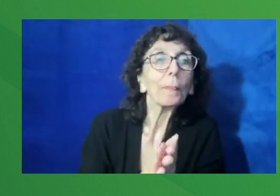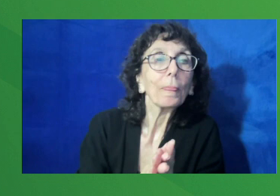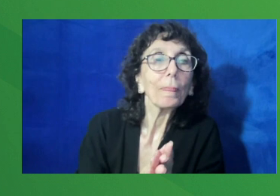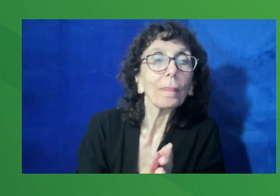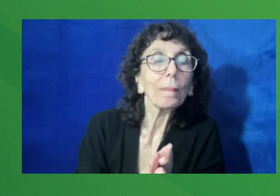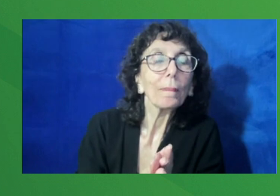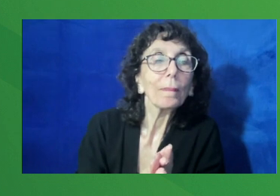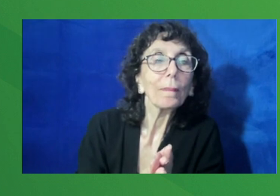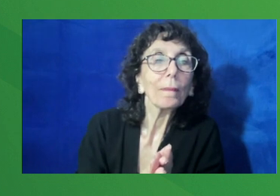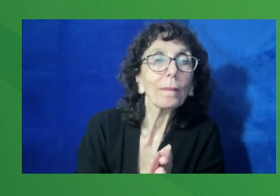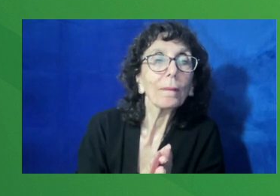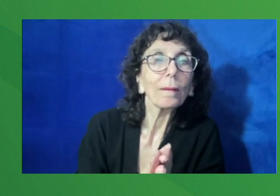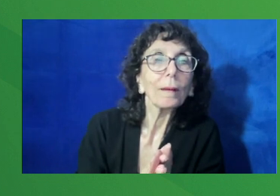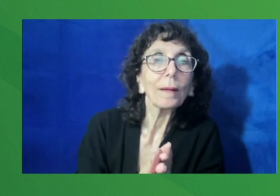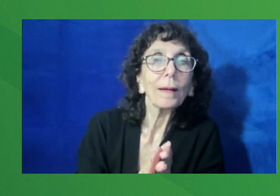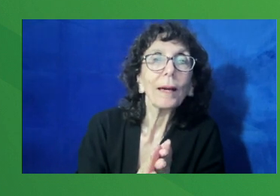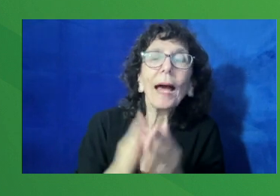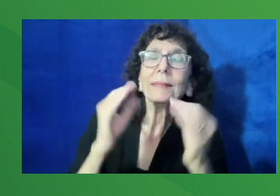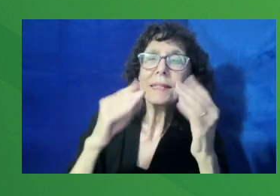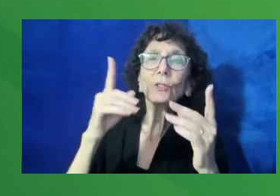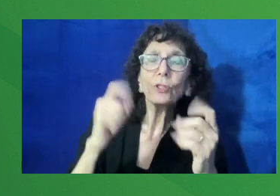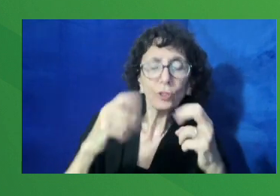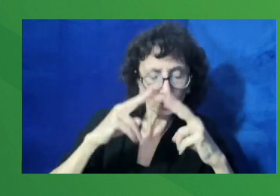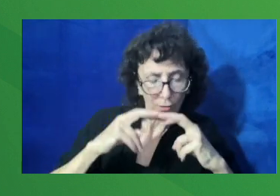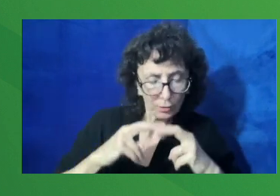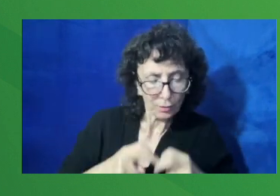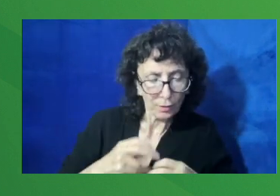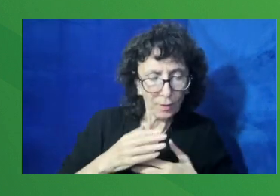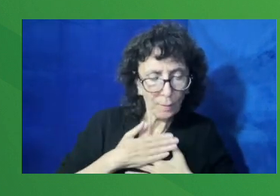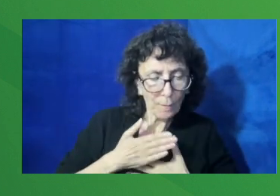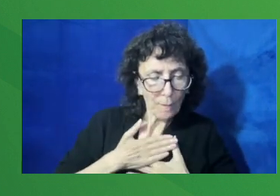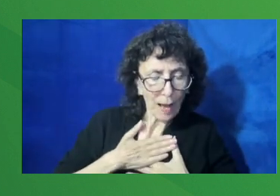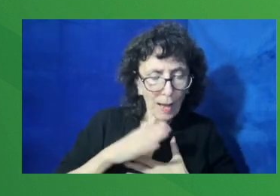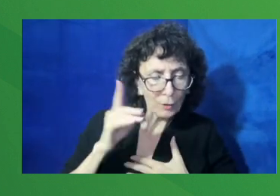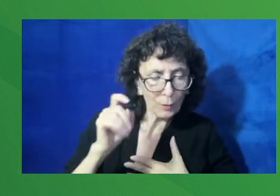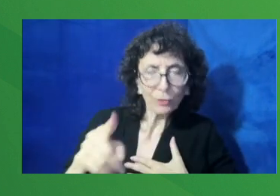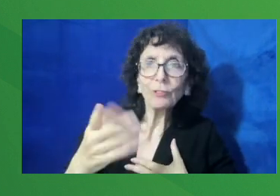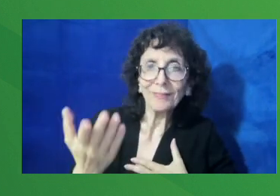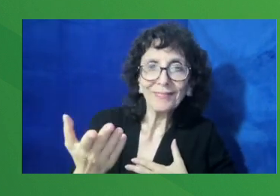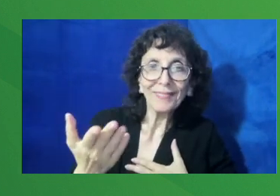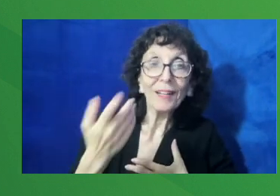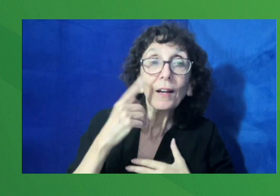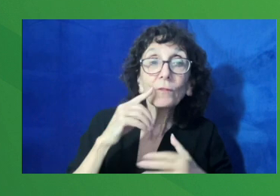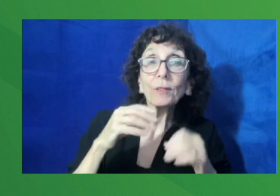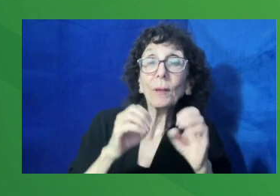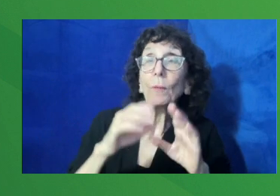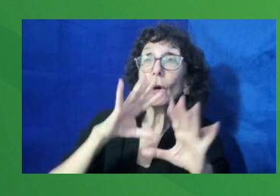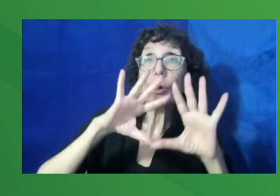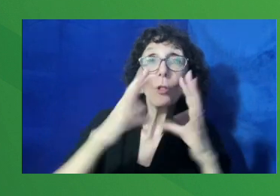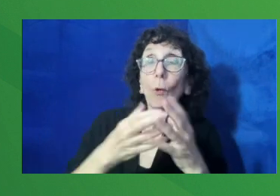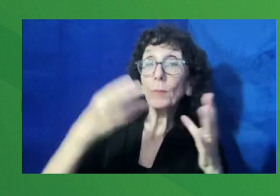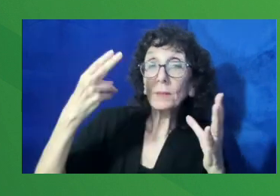self-examining their inquiry-oriented questions. So, in a global history class on a unit about